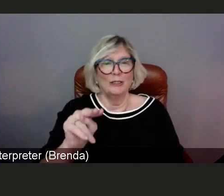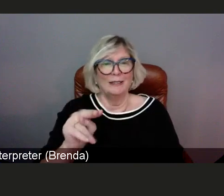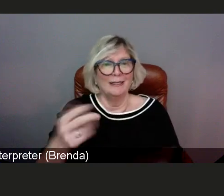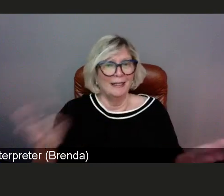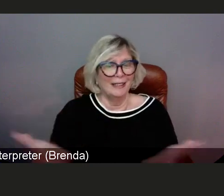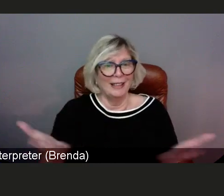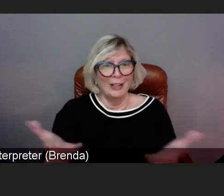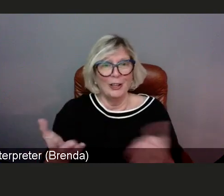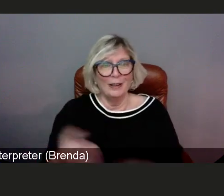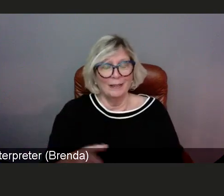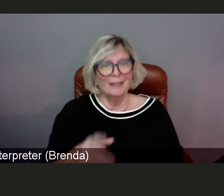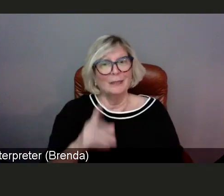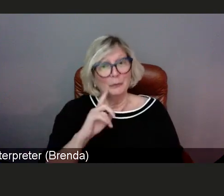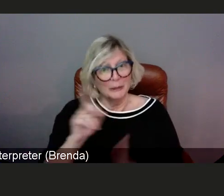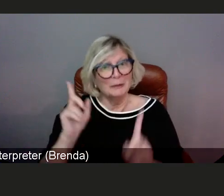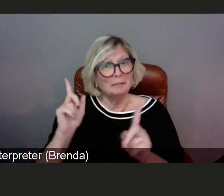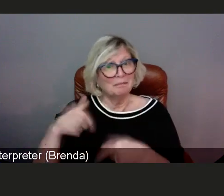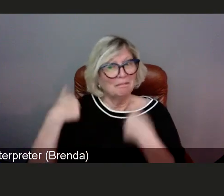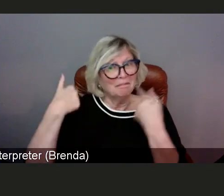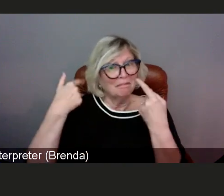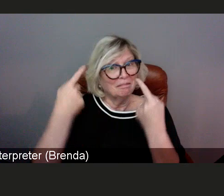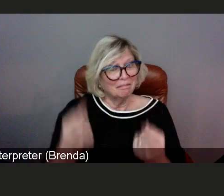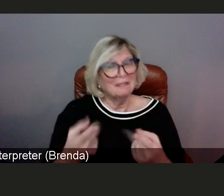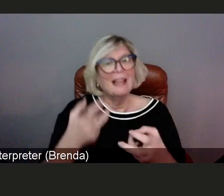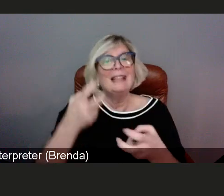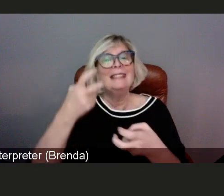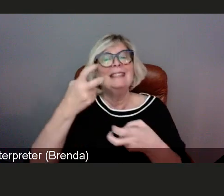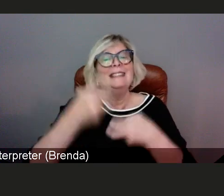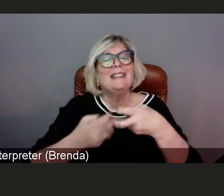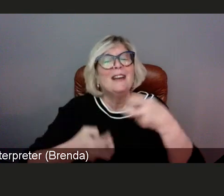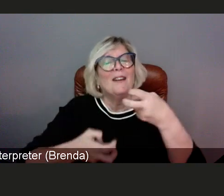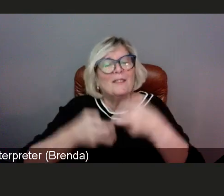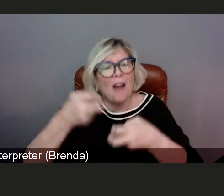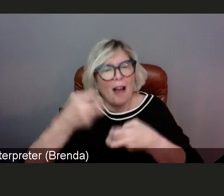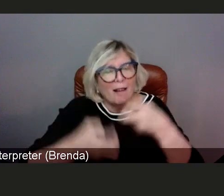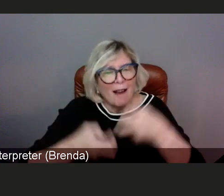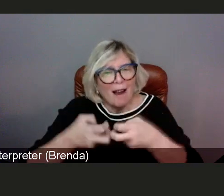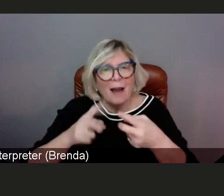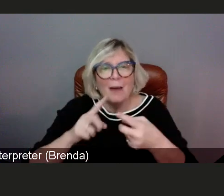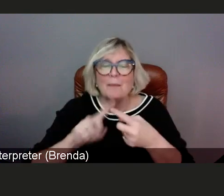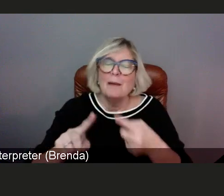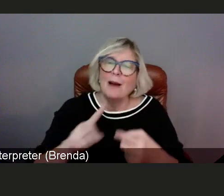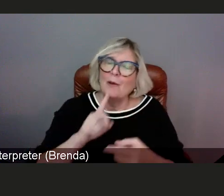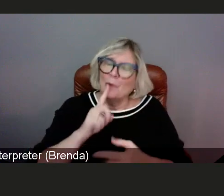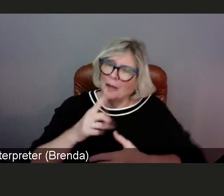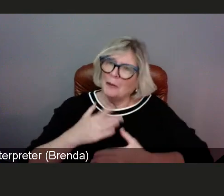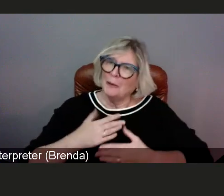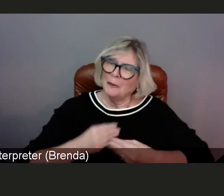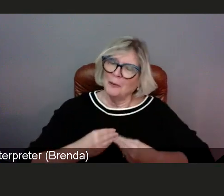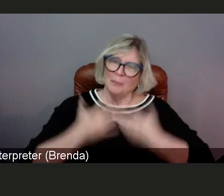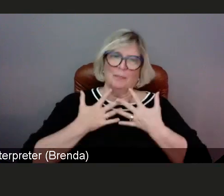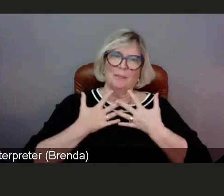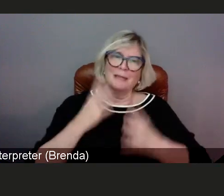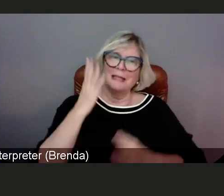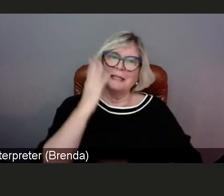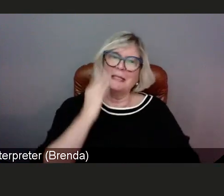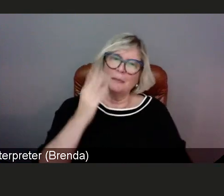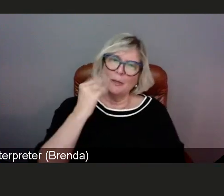It has been a difficult but gratifying experience and I think that I hope,